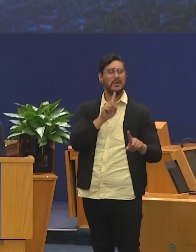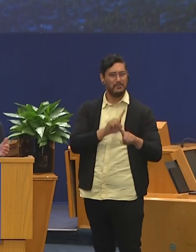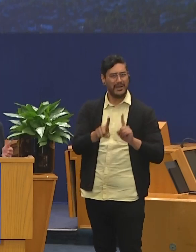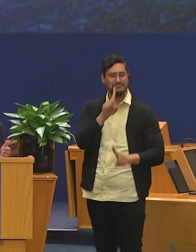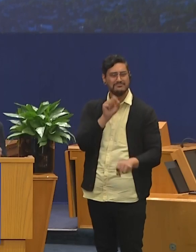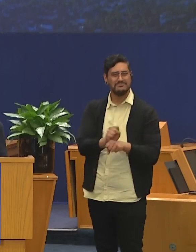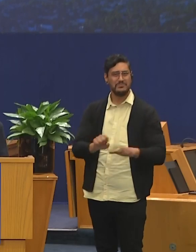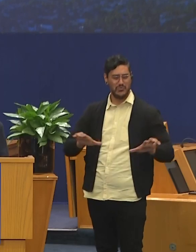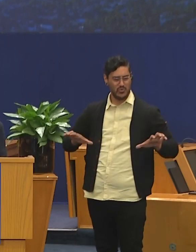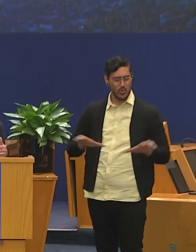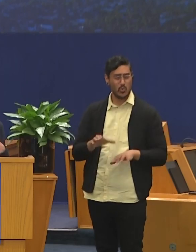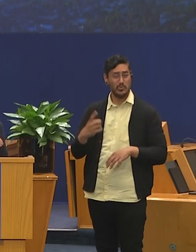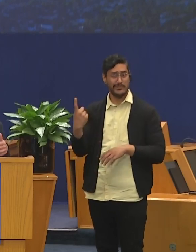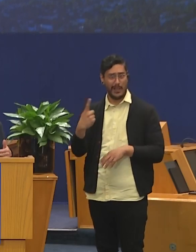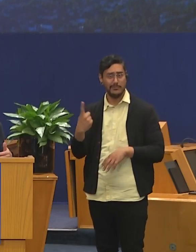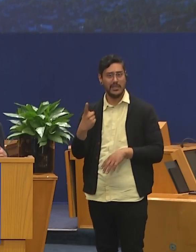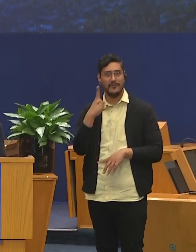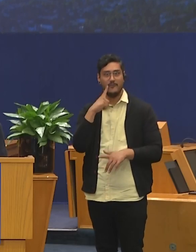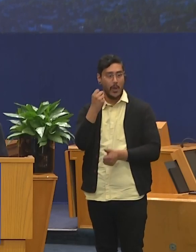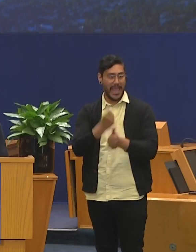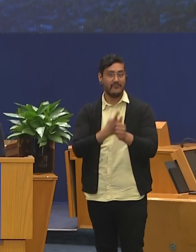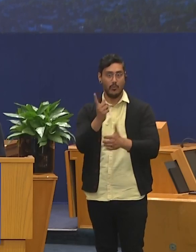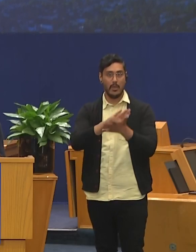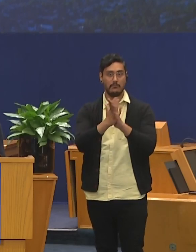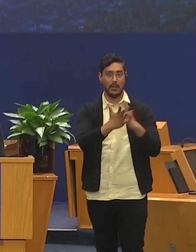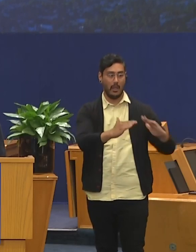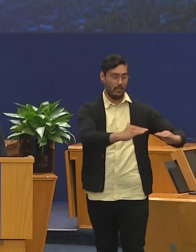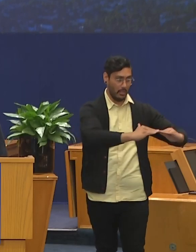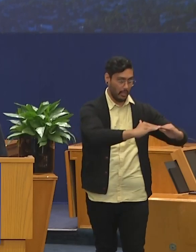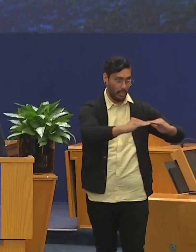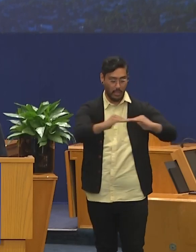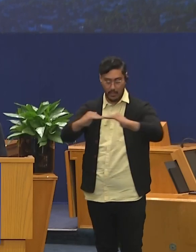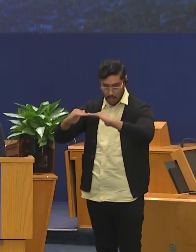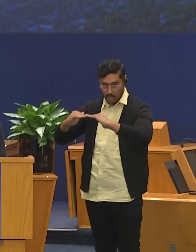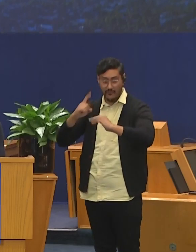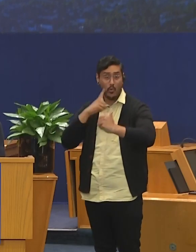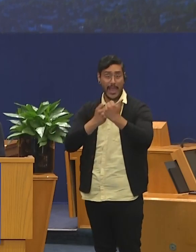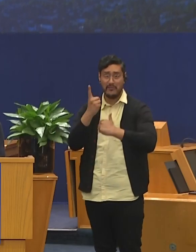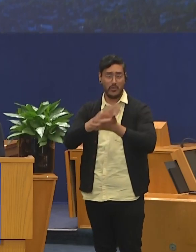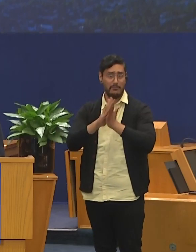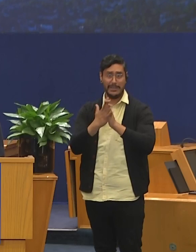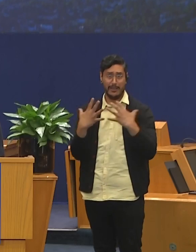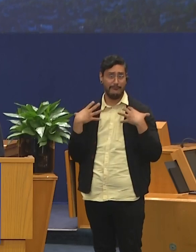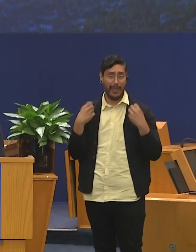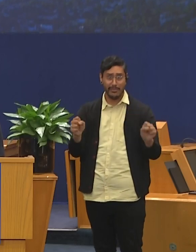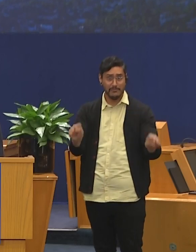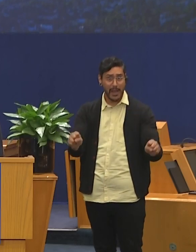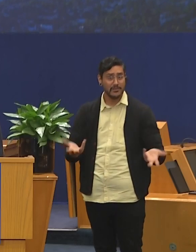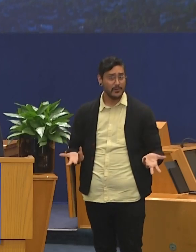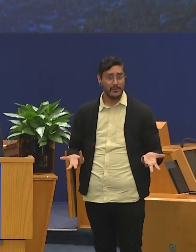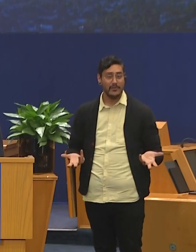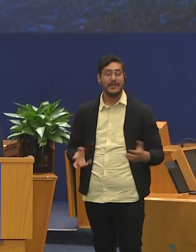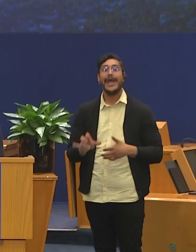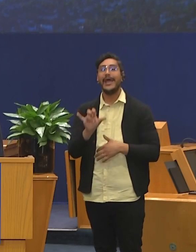NOT TO JUST TALK BUT THEN TO TAKE ACTIONS THAT REALLY DO WHAT I CALL LEVEL THE PLAYING FIELD SO EVERYBODY HAS WHAT THEY NEED